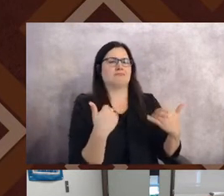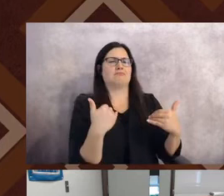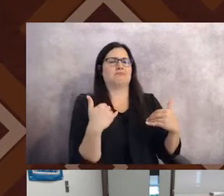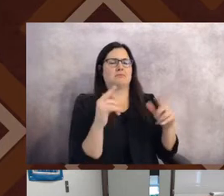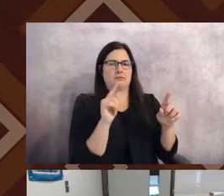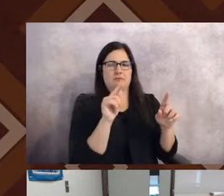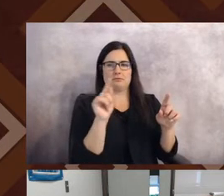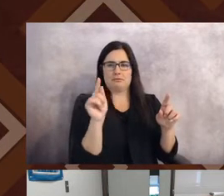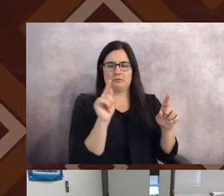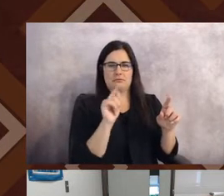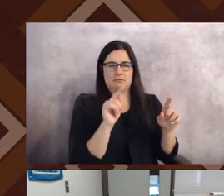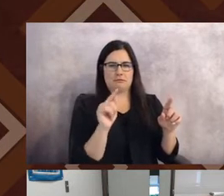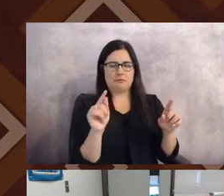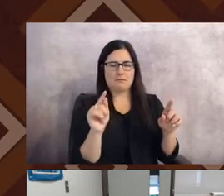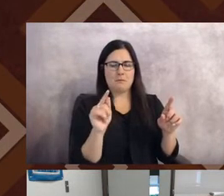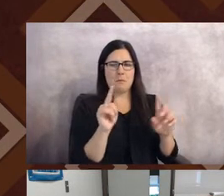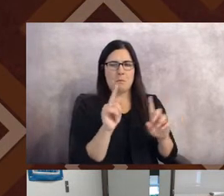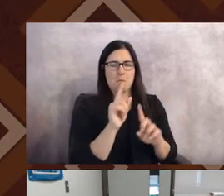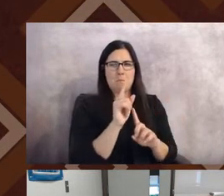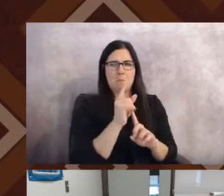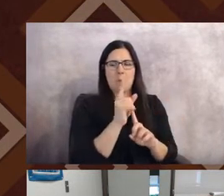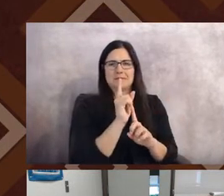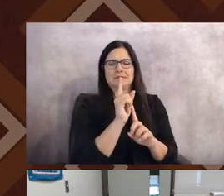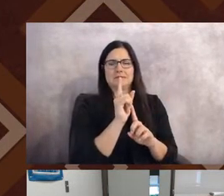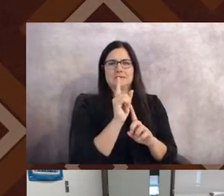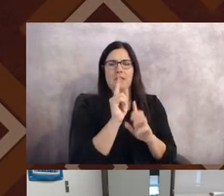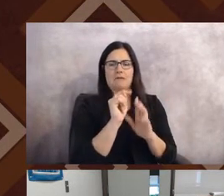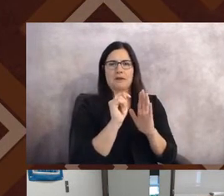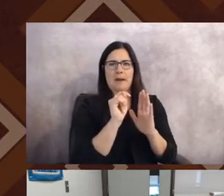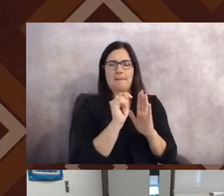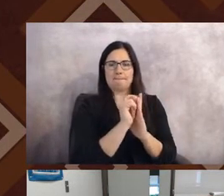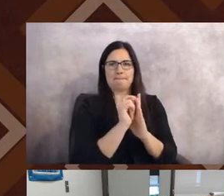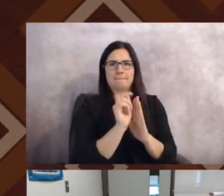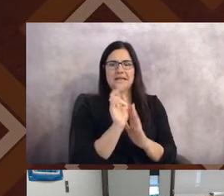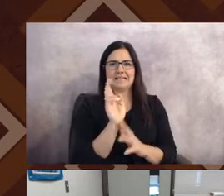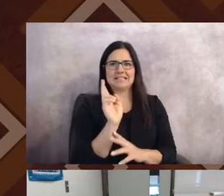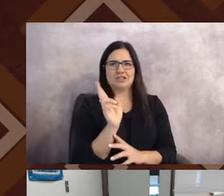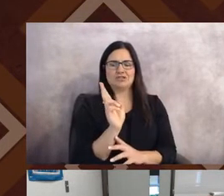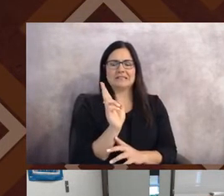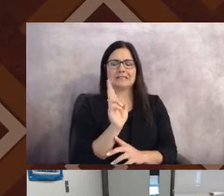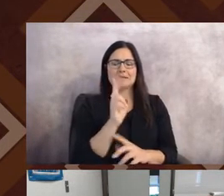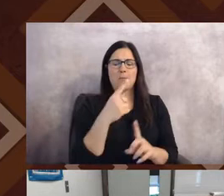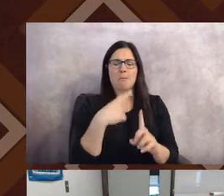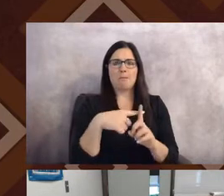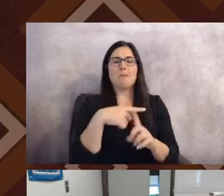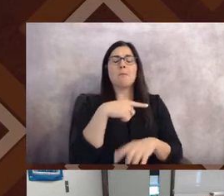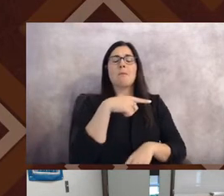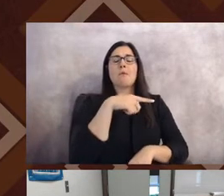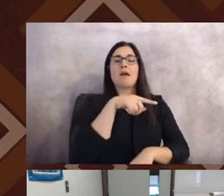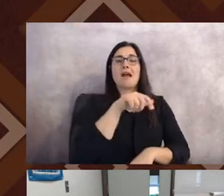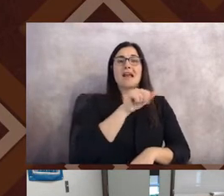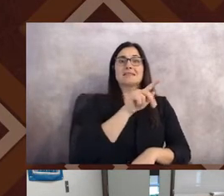some very pivotal moments in the history, both of anti-Asian violence